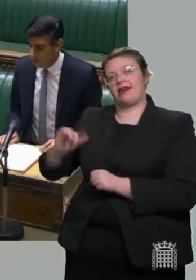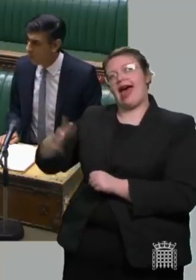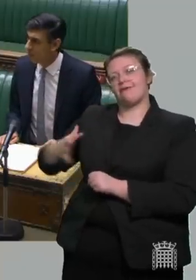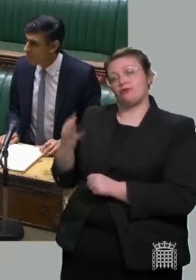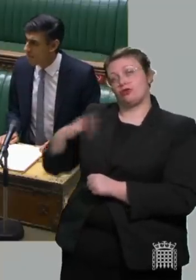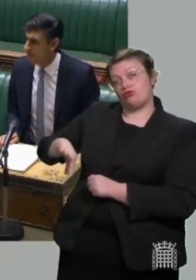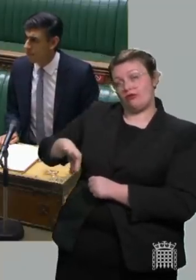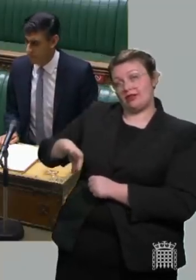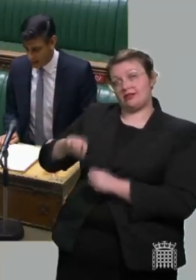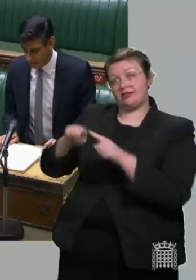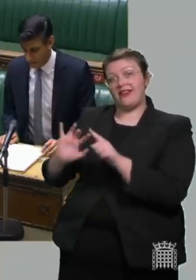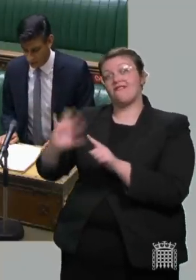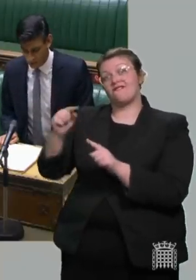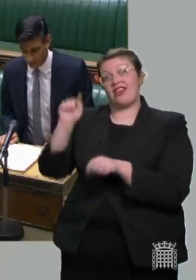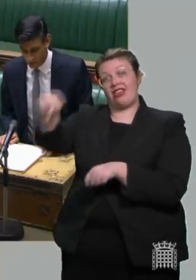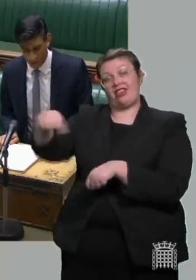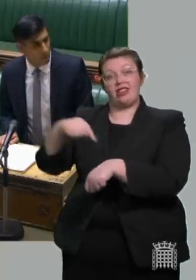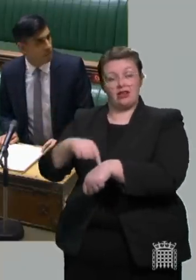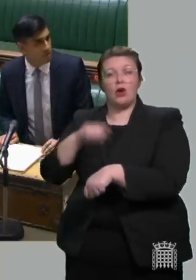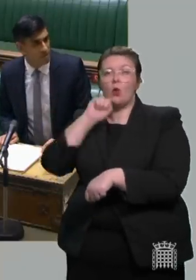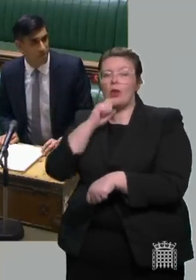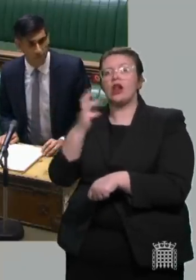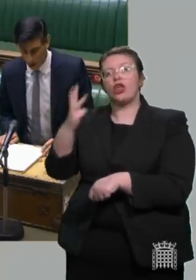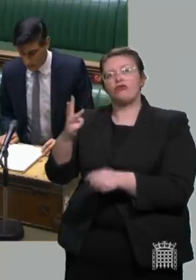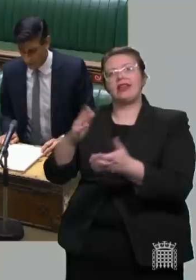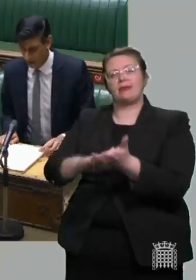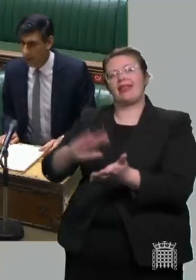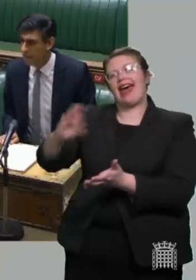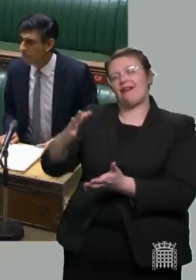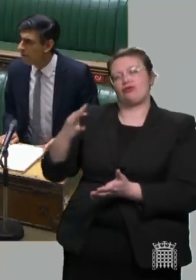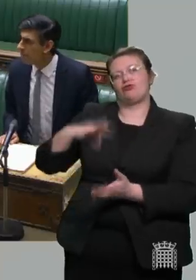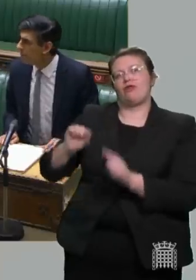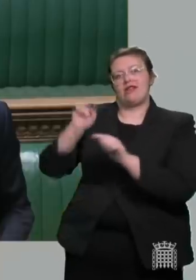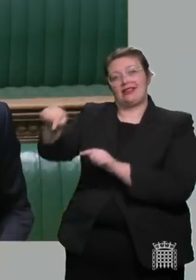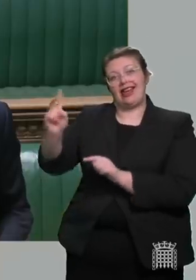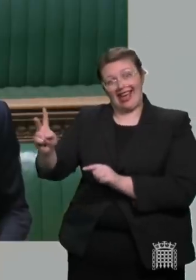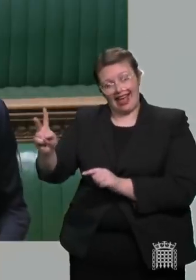worth three months of average profits, with the system open for claims from late July.